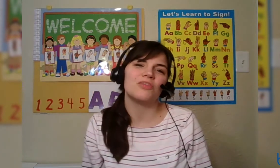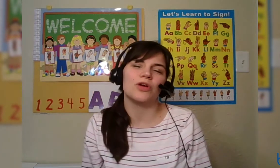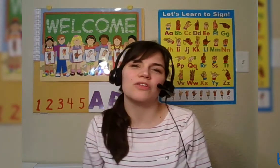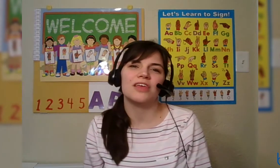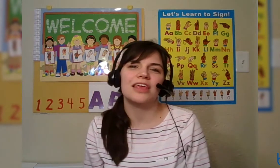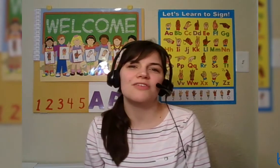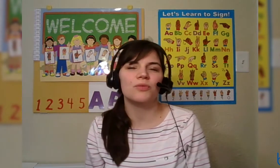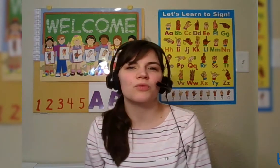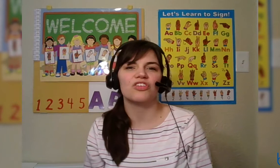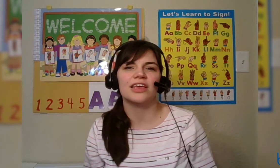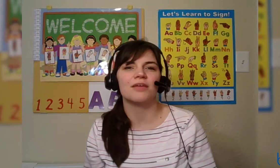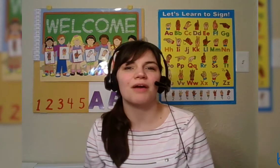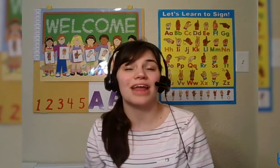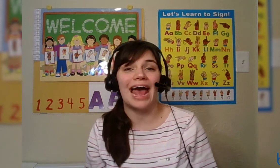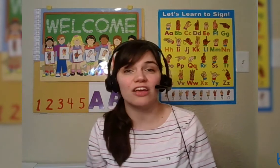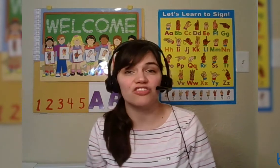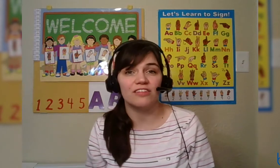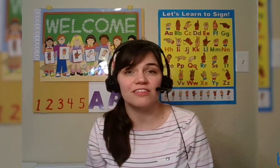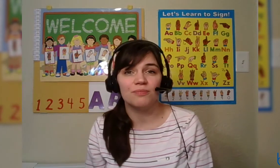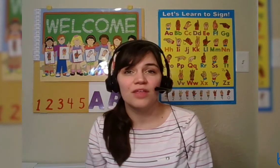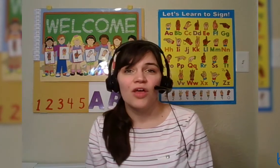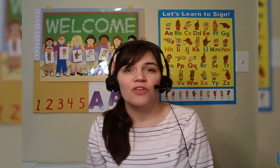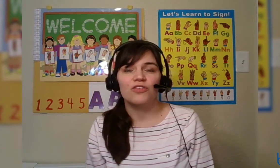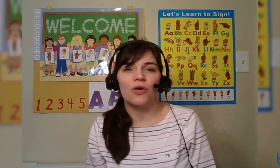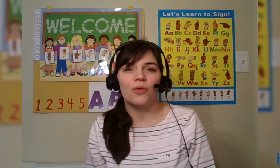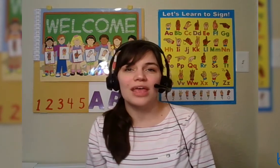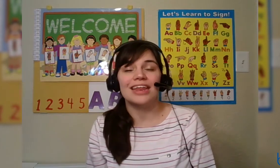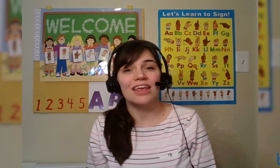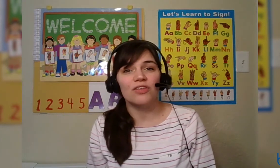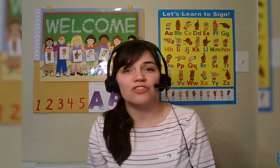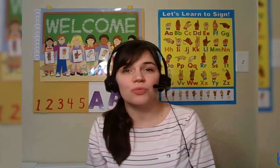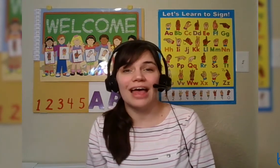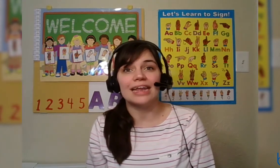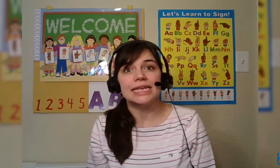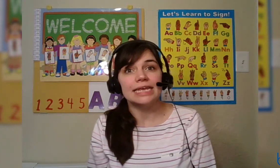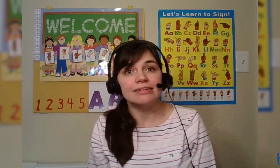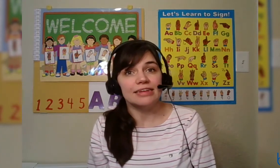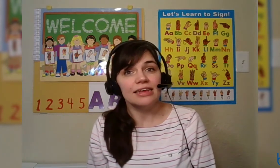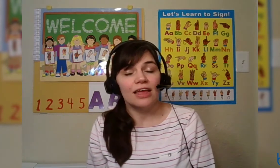words even when we're talking about actions. So in English, we'll add -ed if